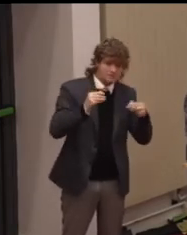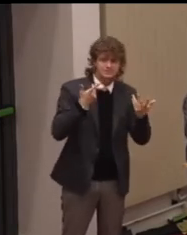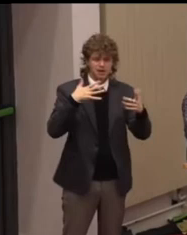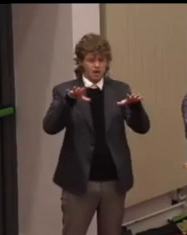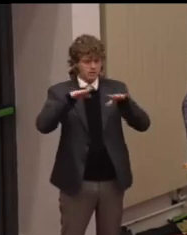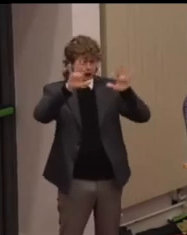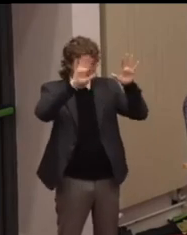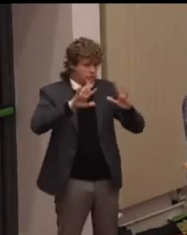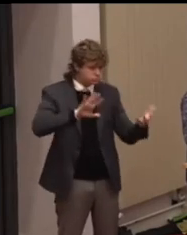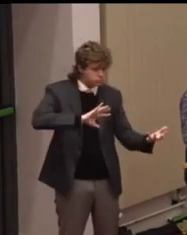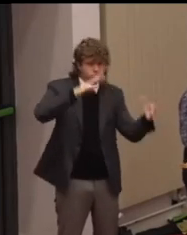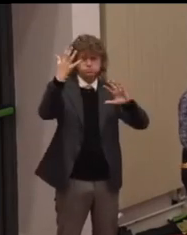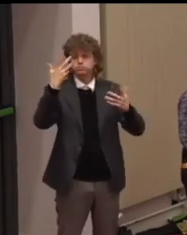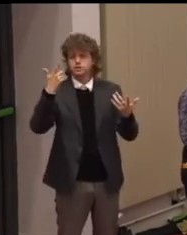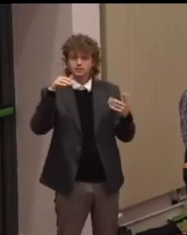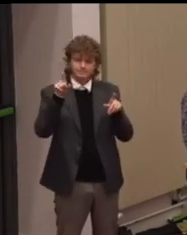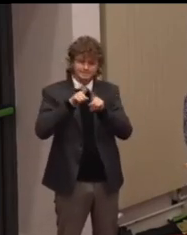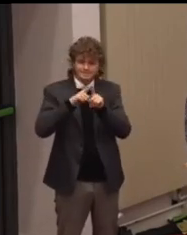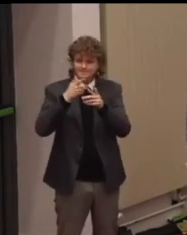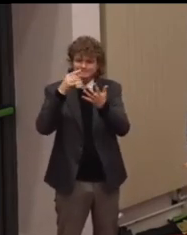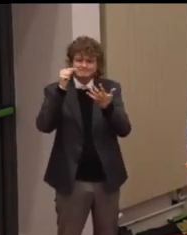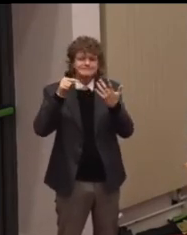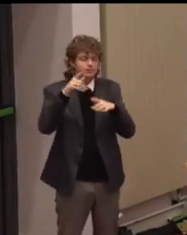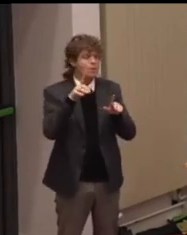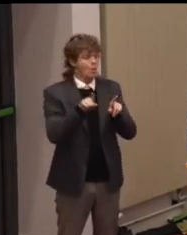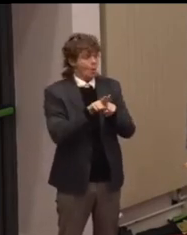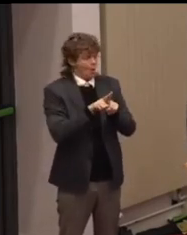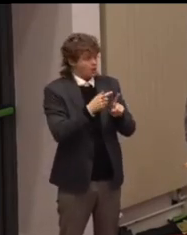to bring that indigenous perspective around traditional ways of life and how disabled